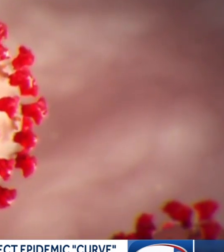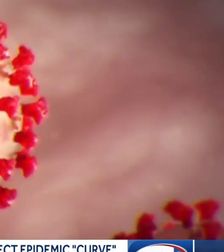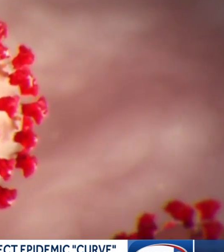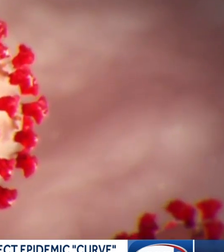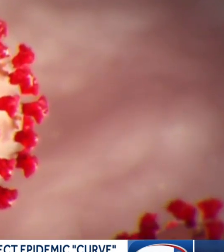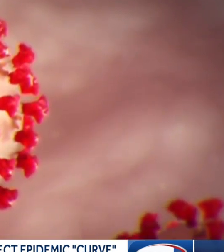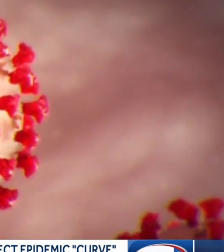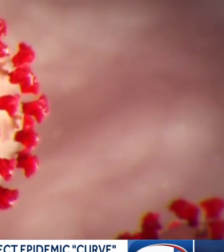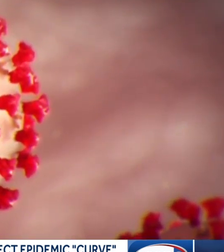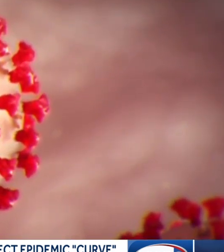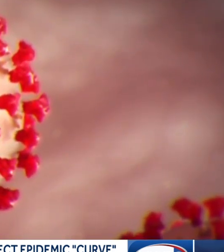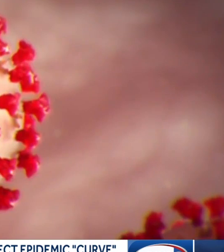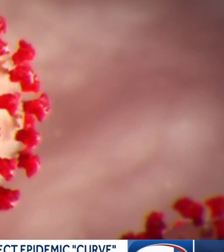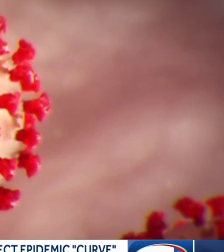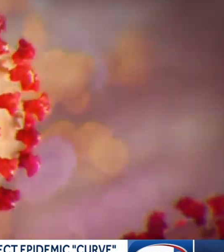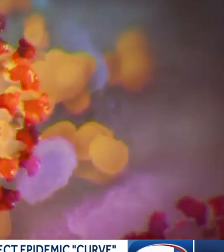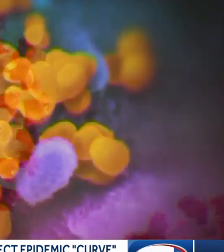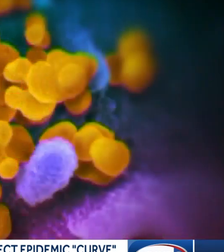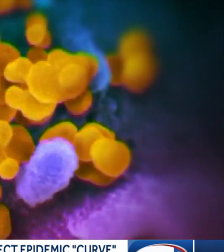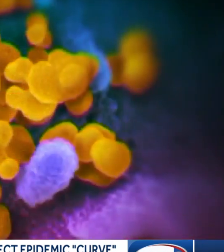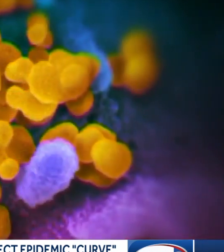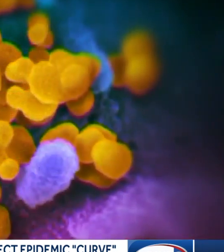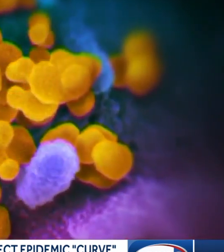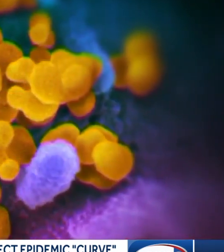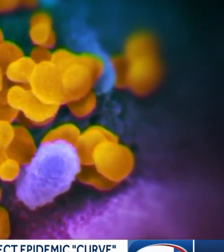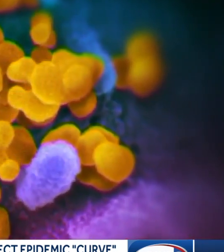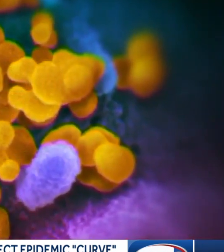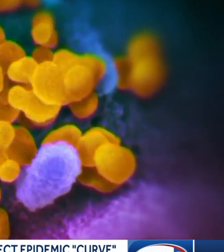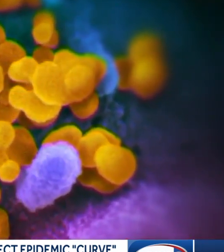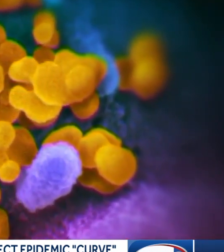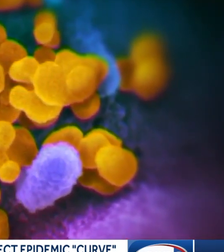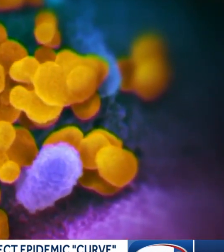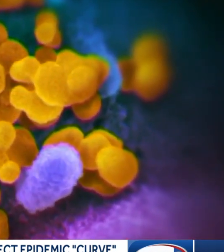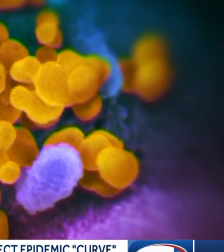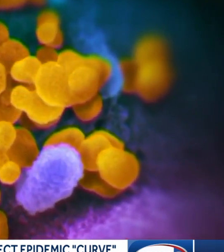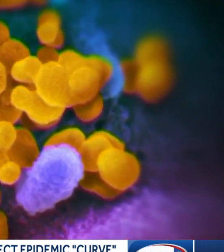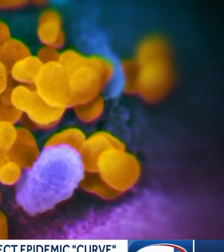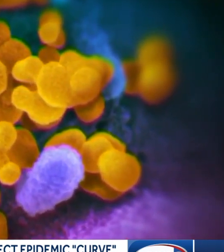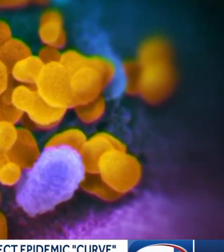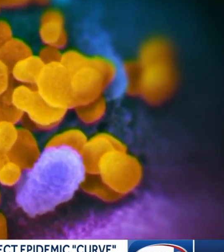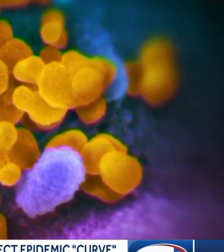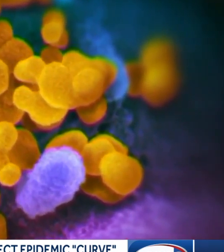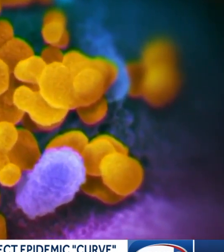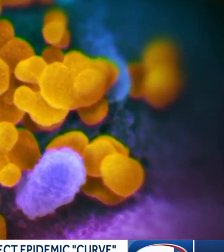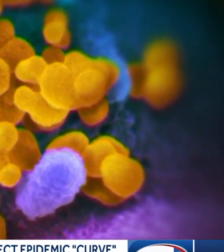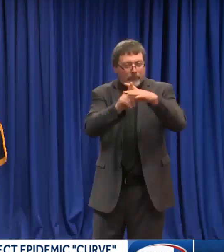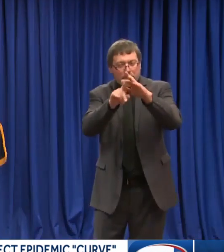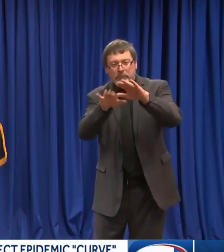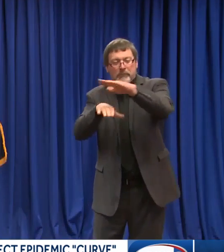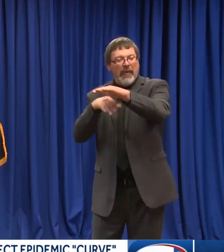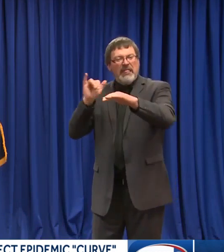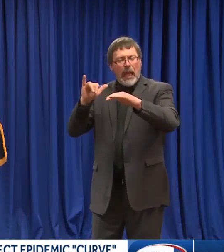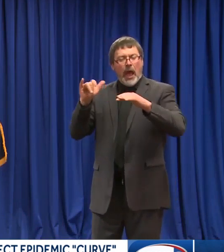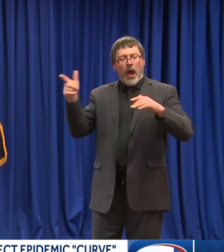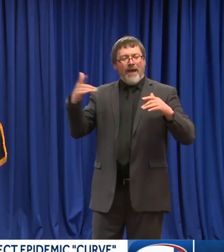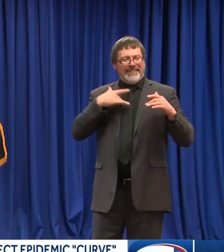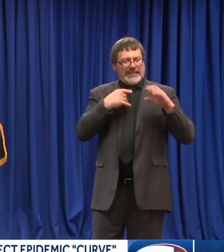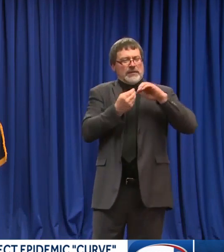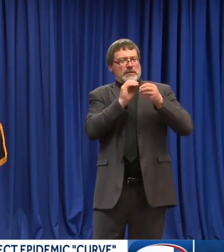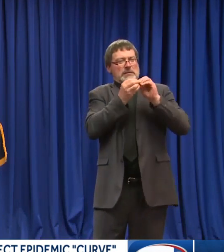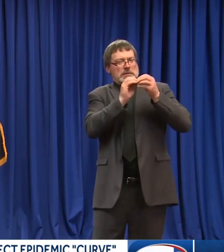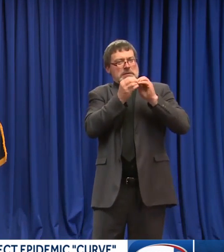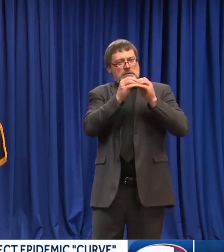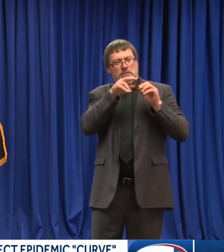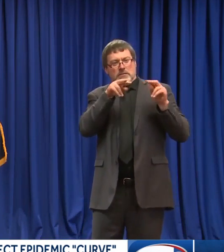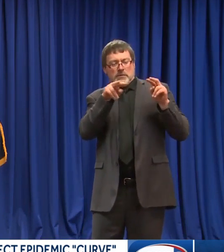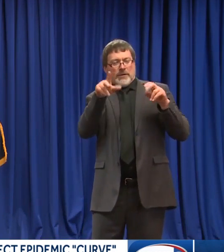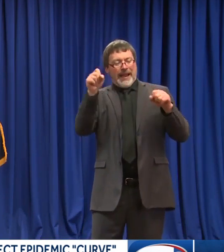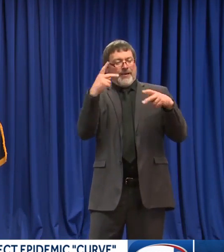WITH MORE DATA, PUBLIC HEALTH OFFICIALS WILL HAVE A CLEARER PICTURE OF THE PANDEMIC, BUT THEY SAY IT COULD BE A WHILE BEFORE THEY CAN MAKE ANY KIND OF DEFINITITVE READ ON THE EPIDEMIC